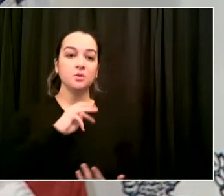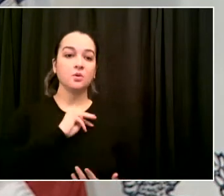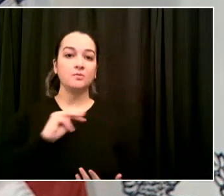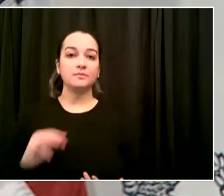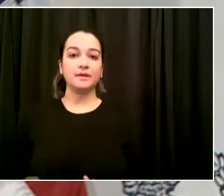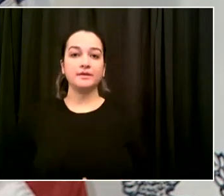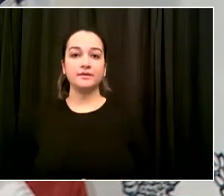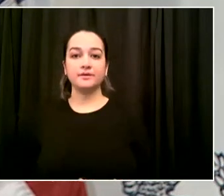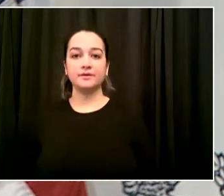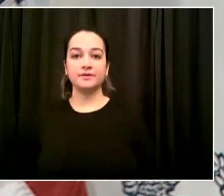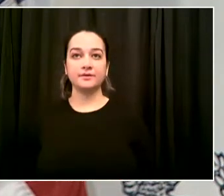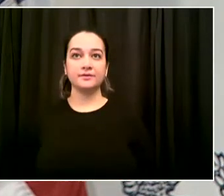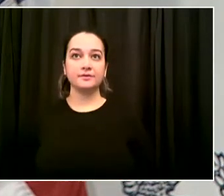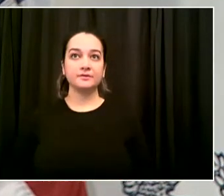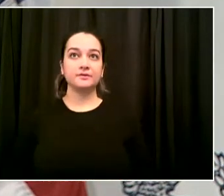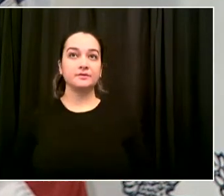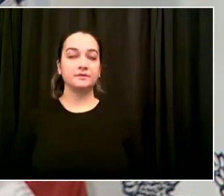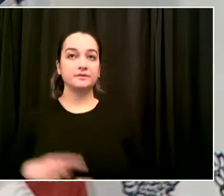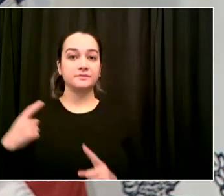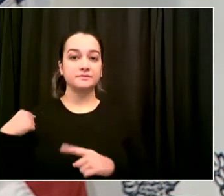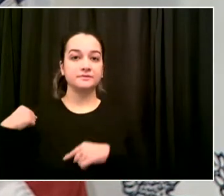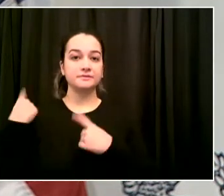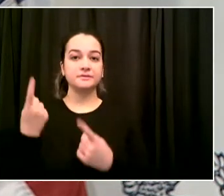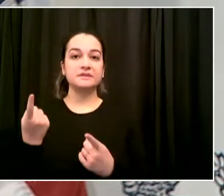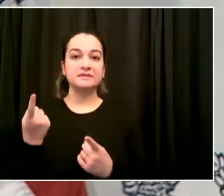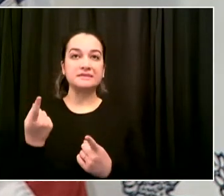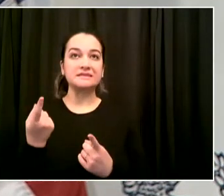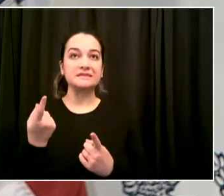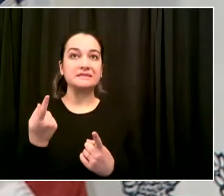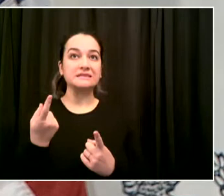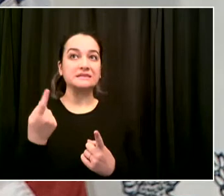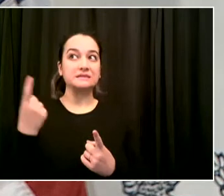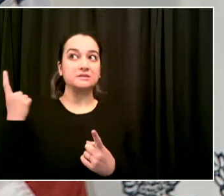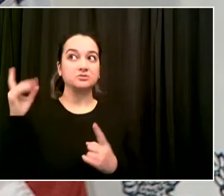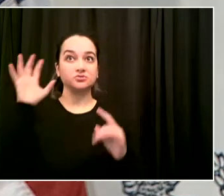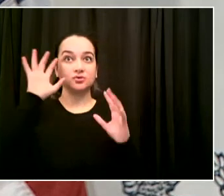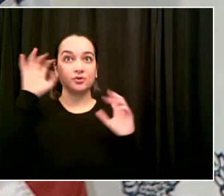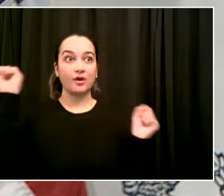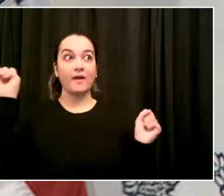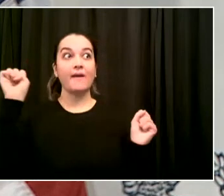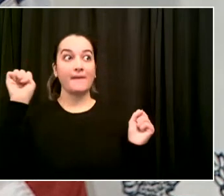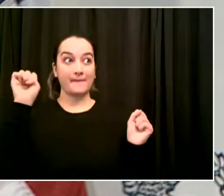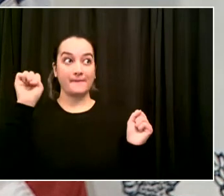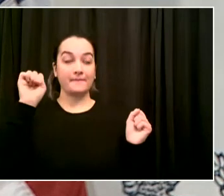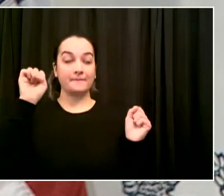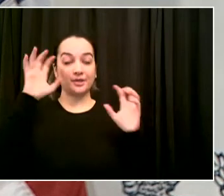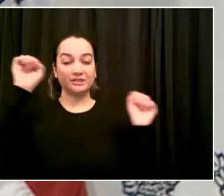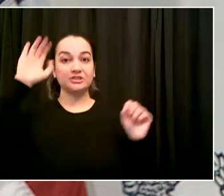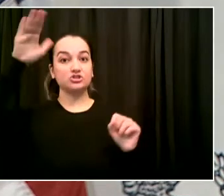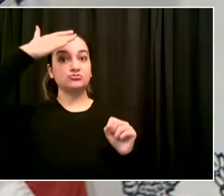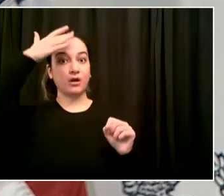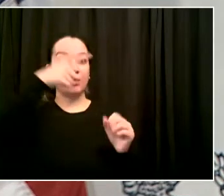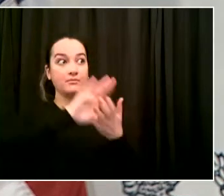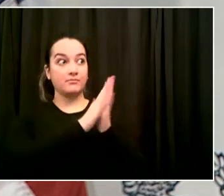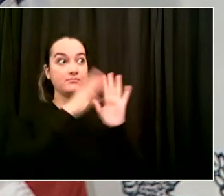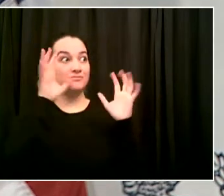Reporter: MAYOYOR, HOW MUCH